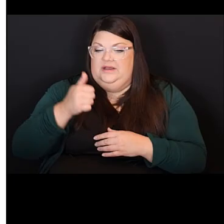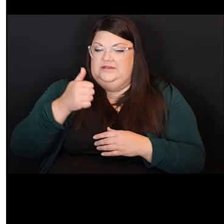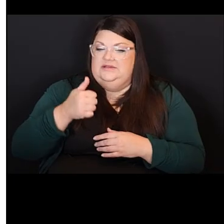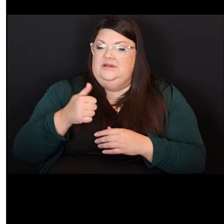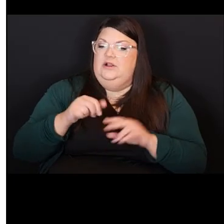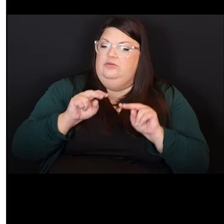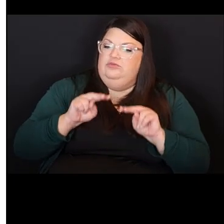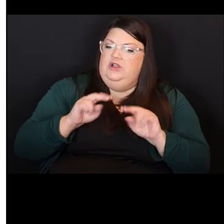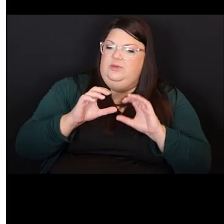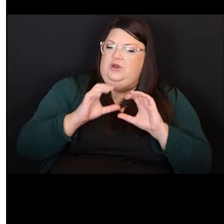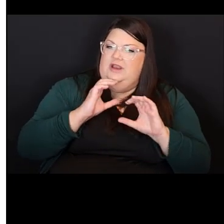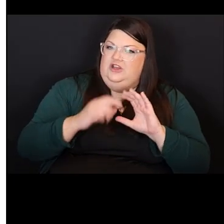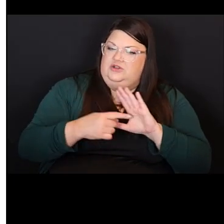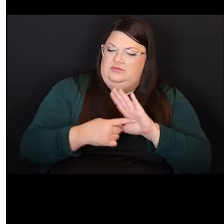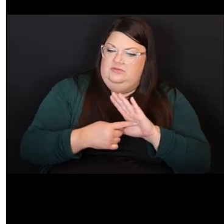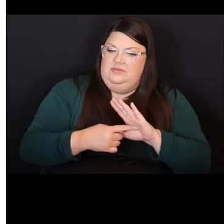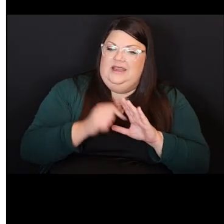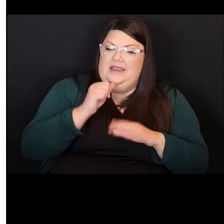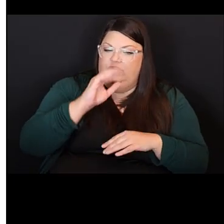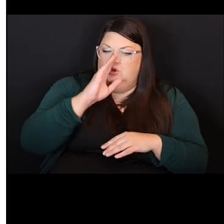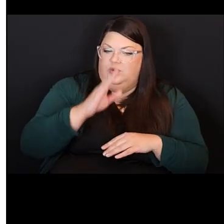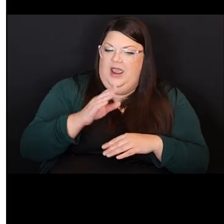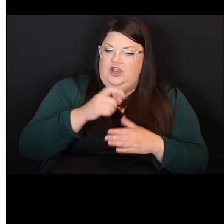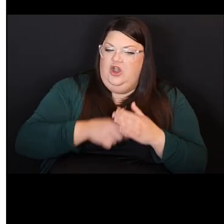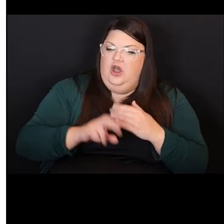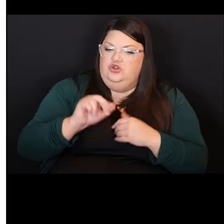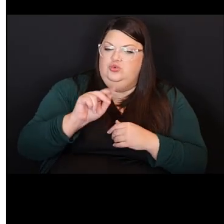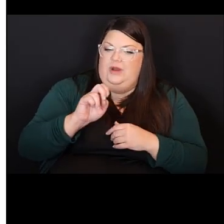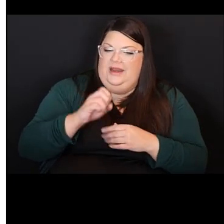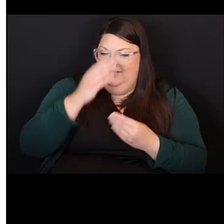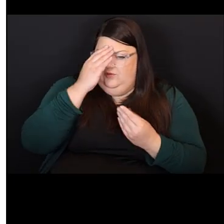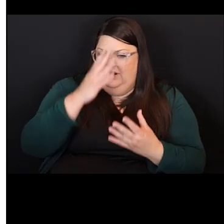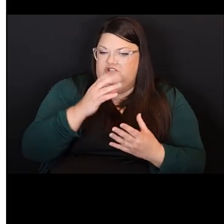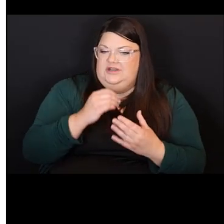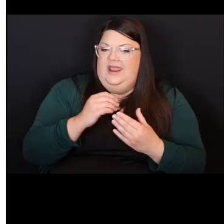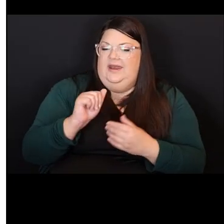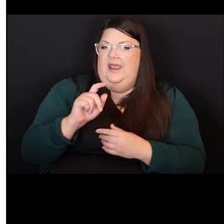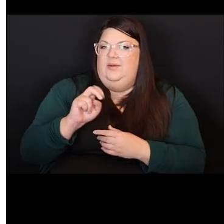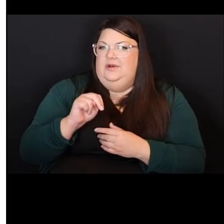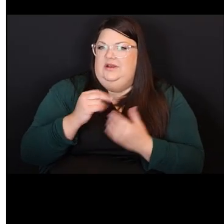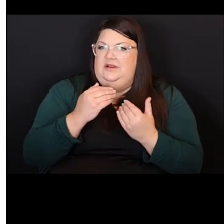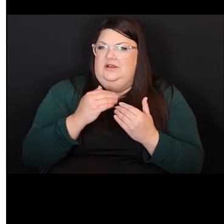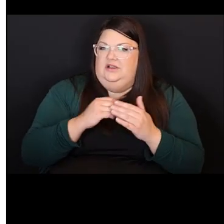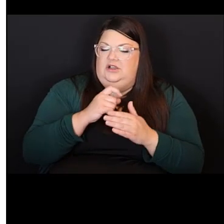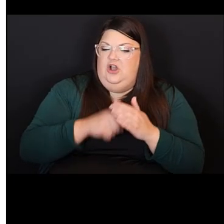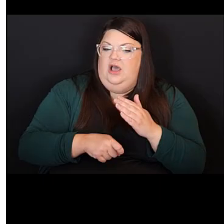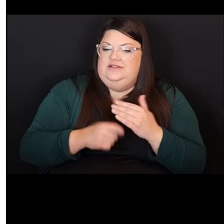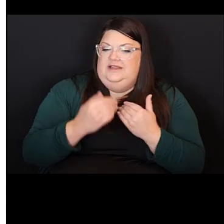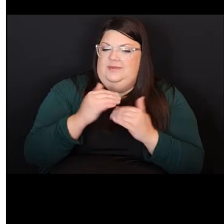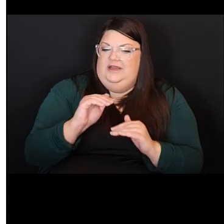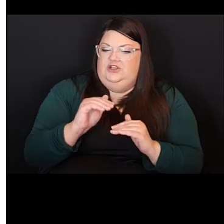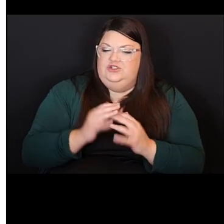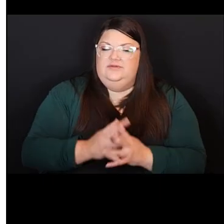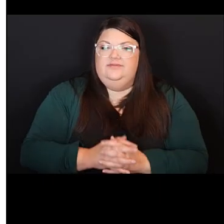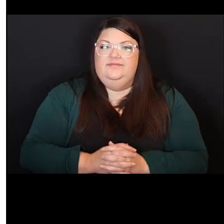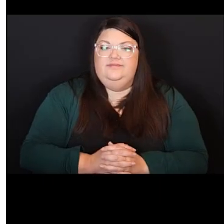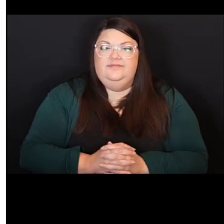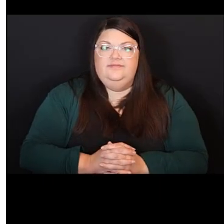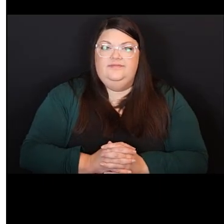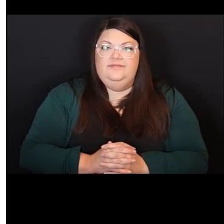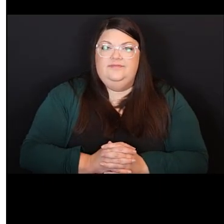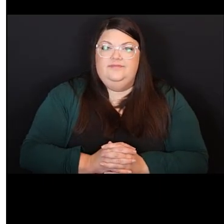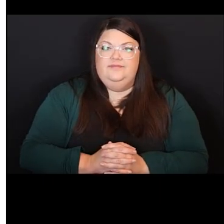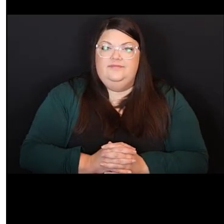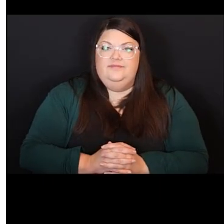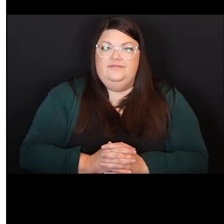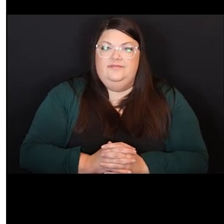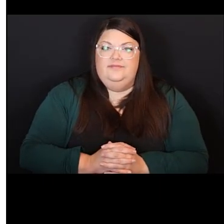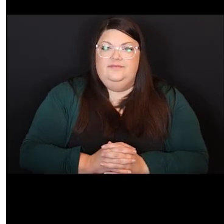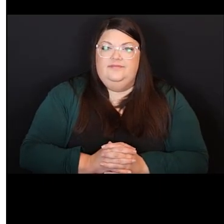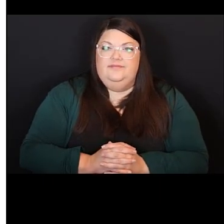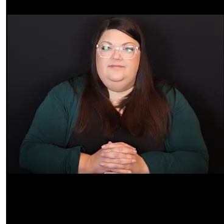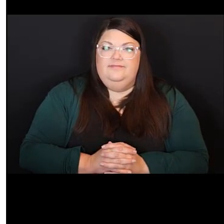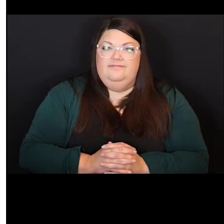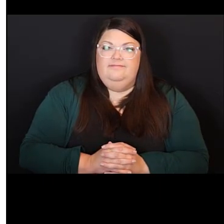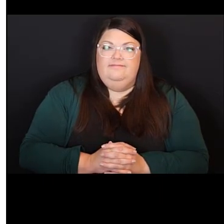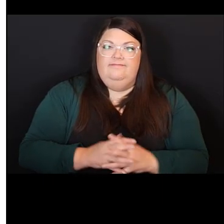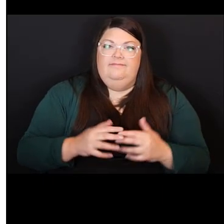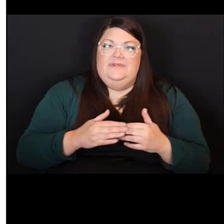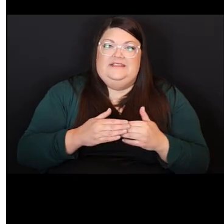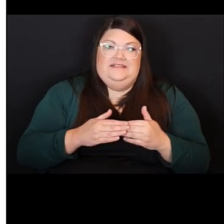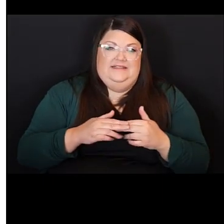communication that displays Indirect cost rate information and administrative cost limitation.